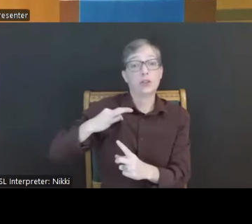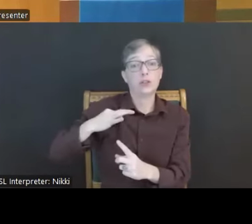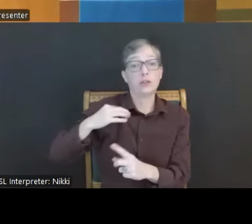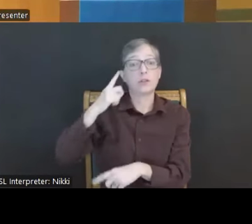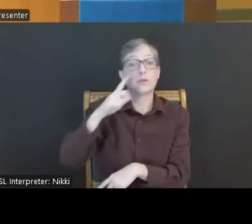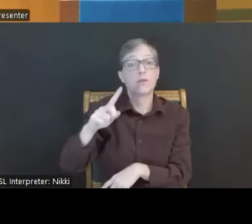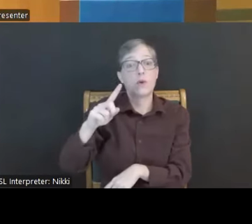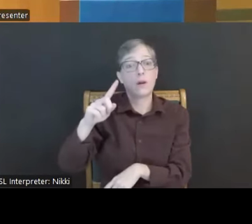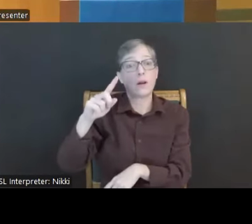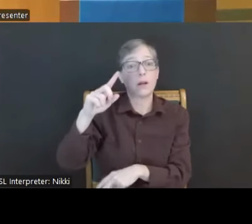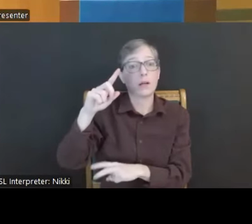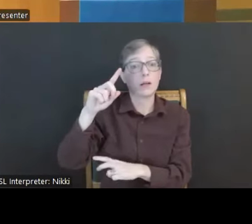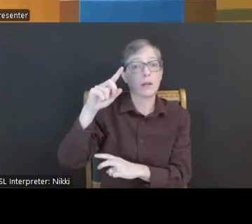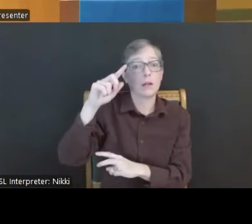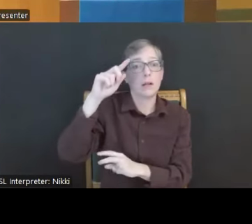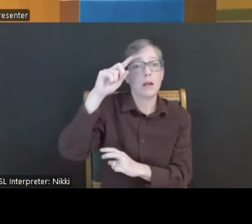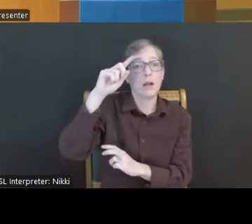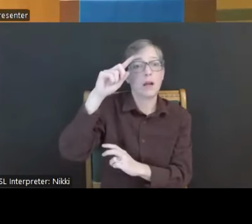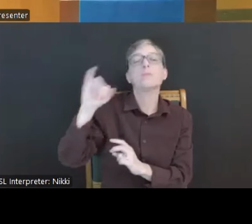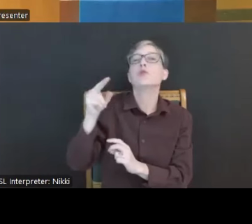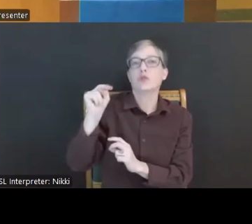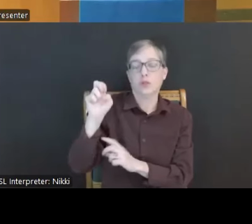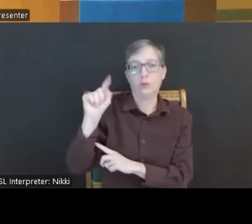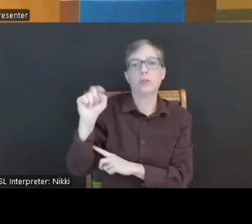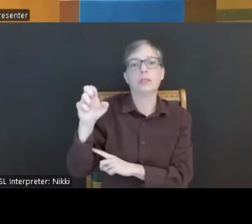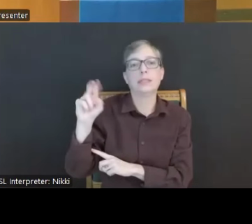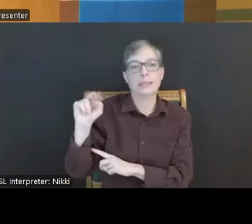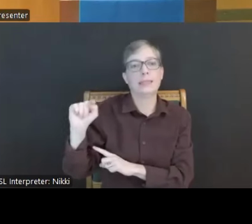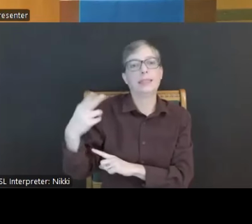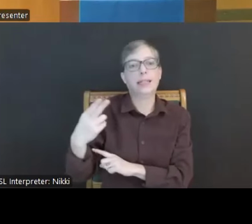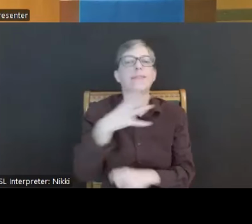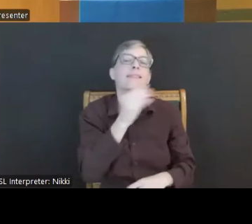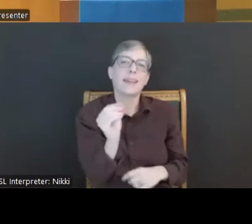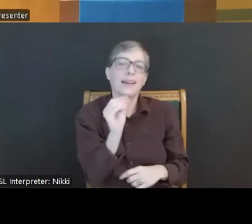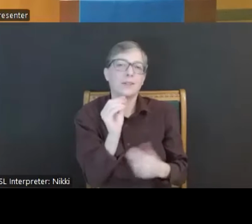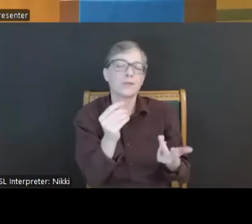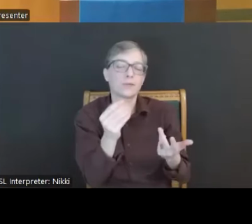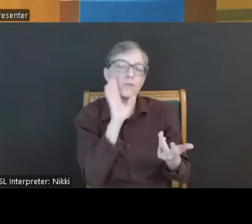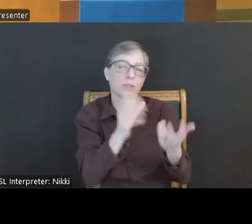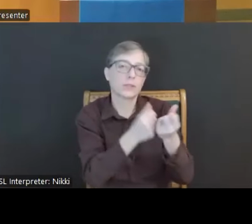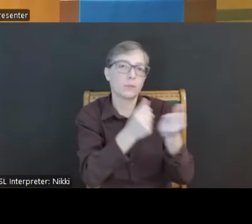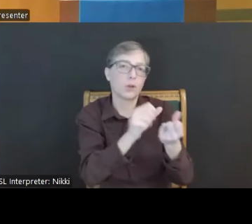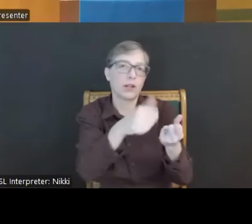as a group at the race I mean within the clinic and I already spoke about Hispanic Heritage Month